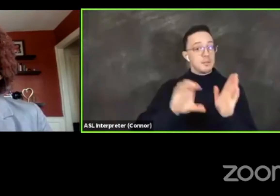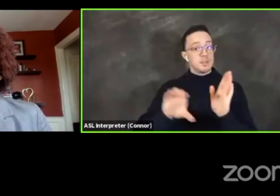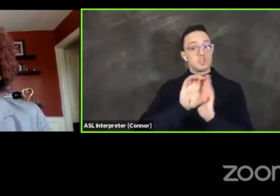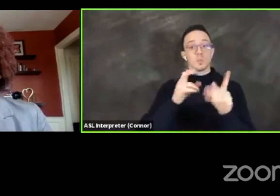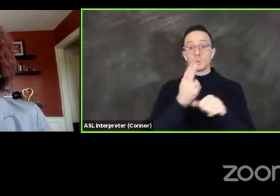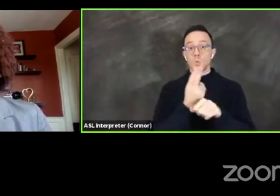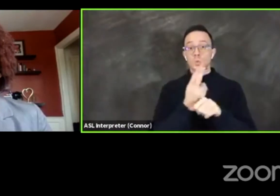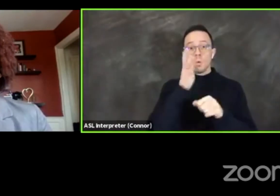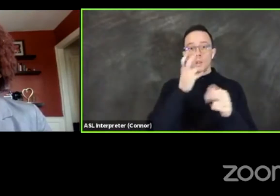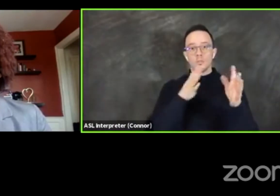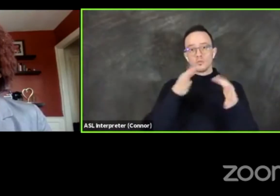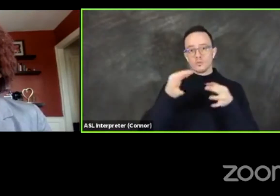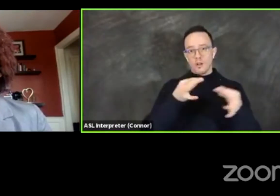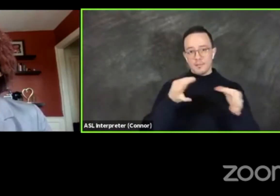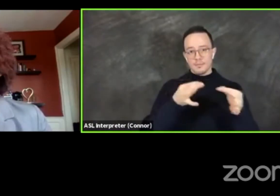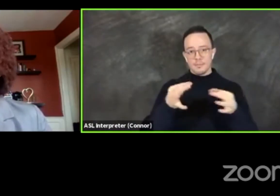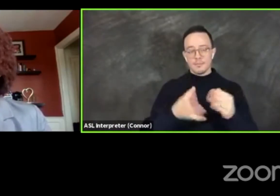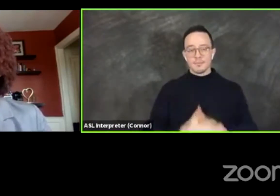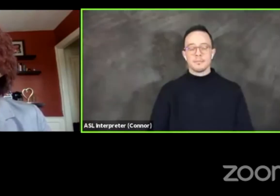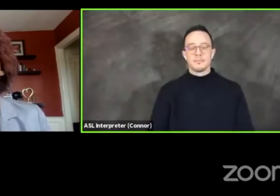ORALLY. NEW YORK CITY'S FAST PACE AND GLORIFICATION